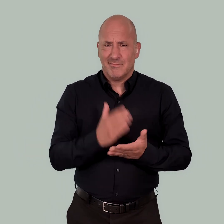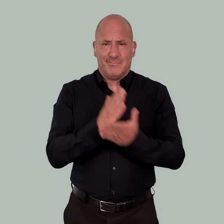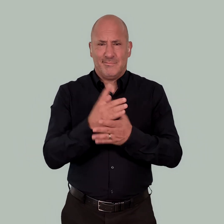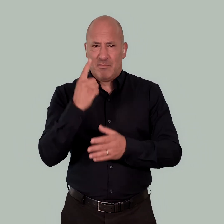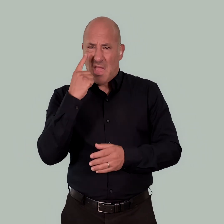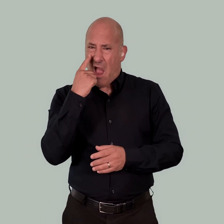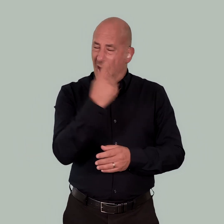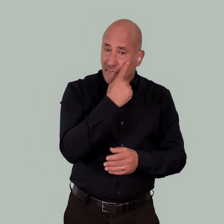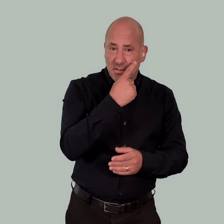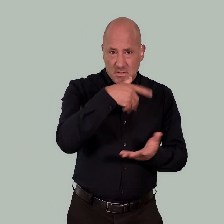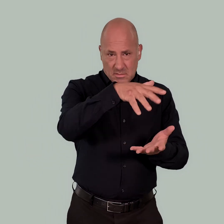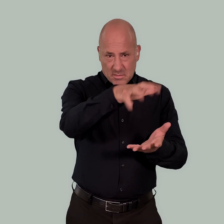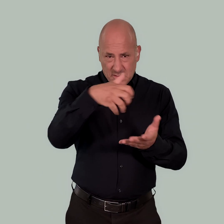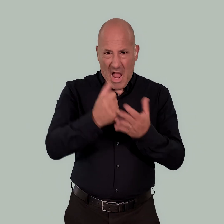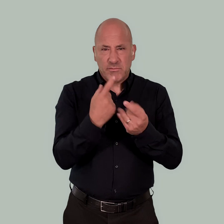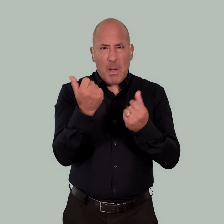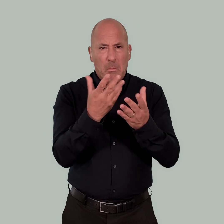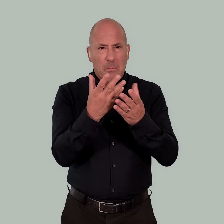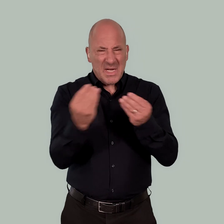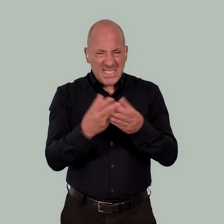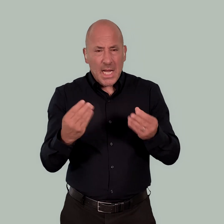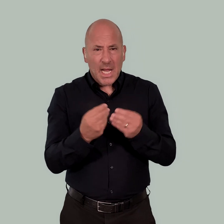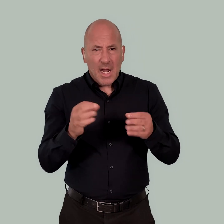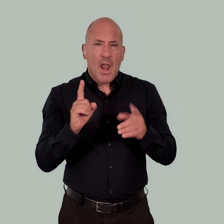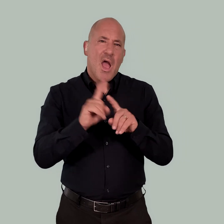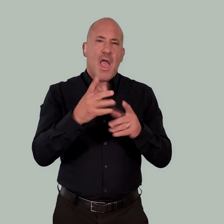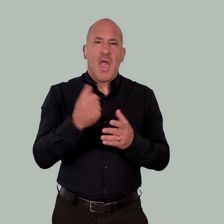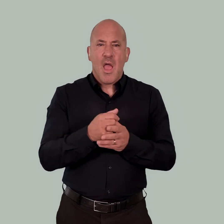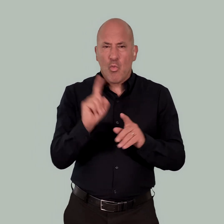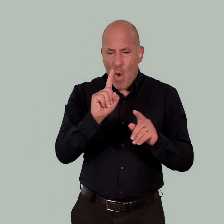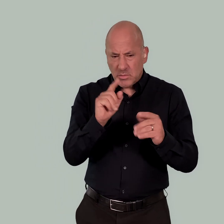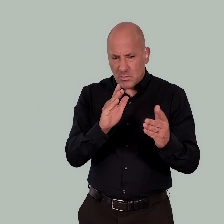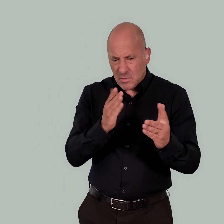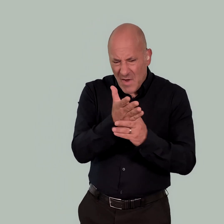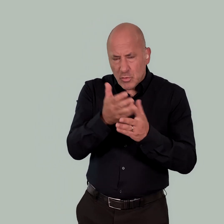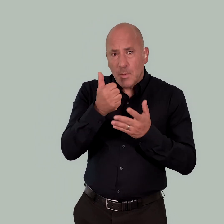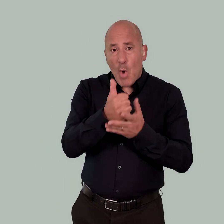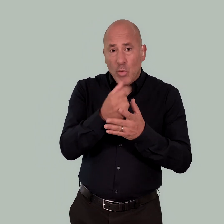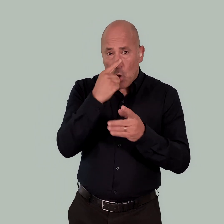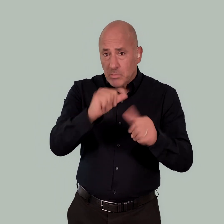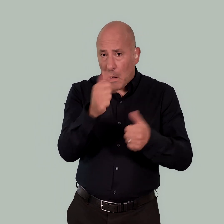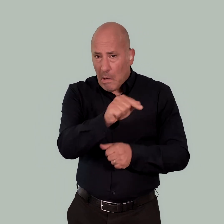there are significant gaps in the evidence base about interventions that might work,